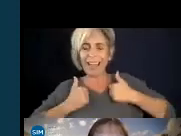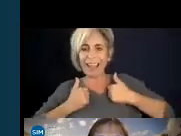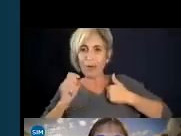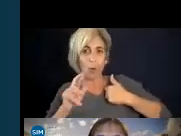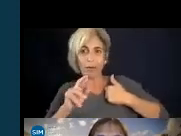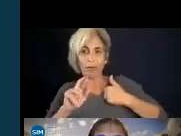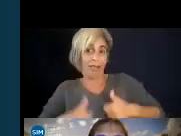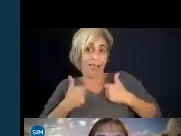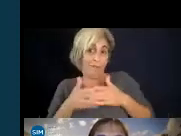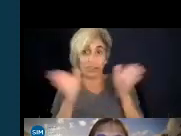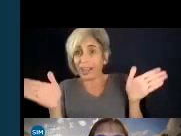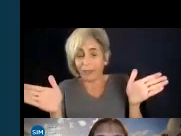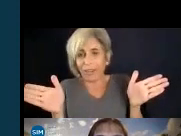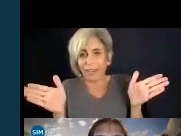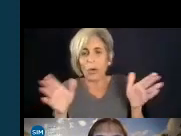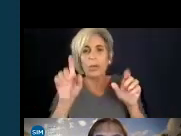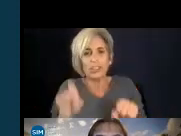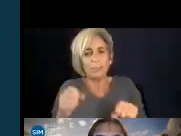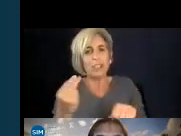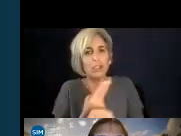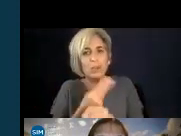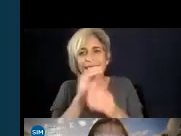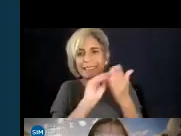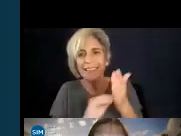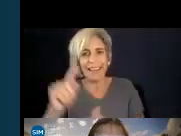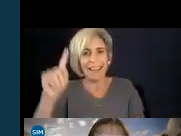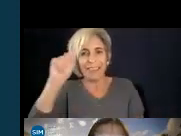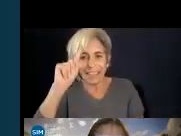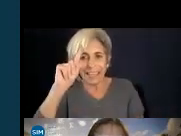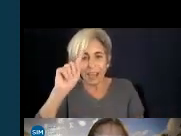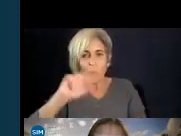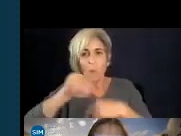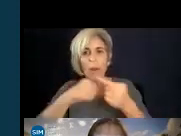We should be using design thinking as we're planning how we're going to make our